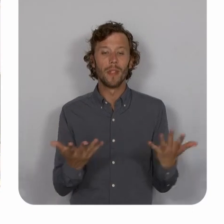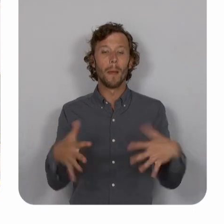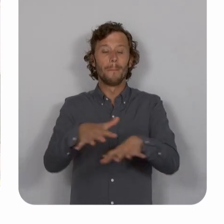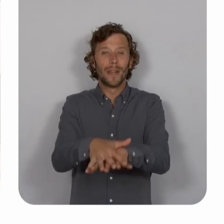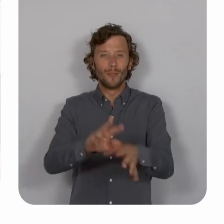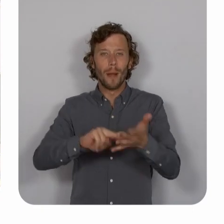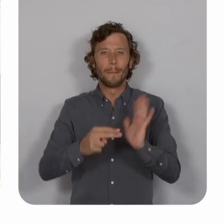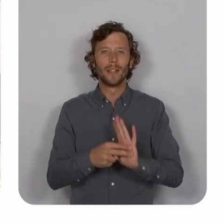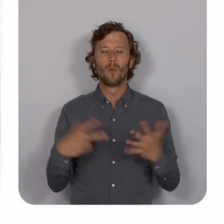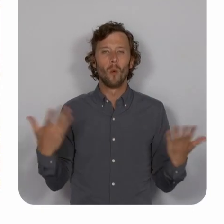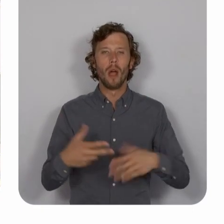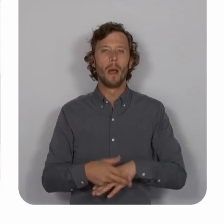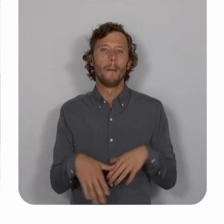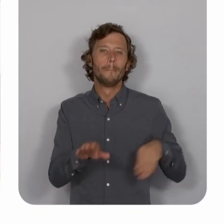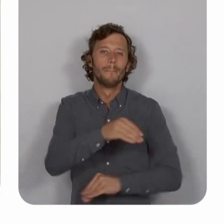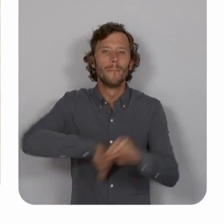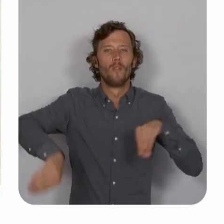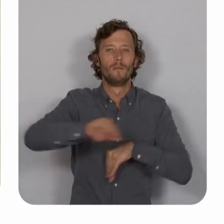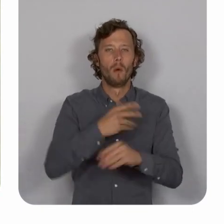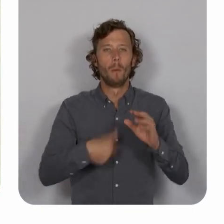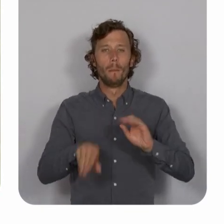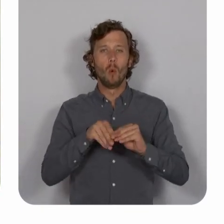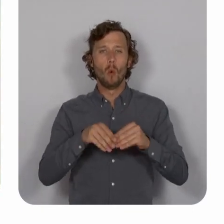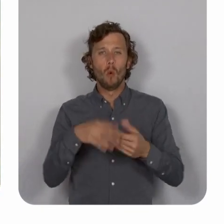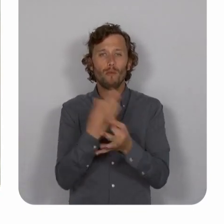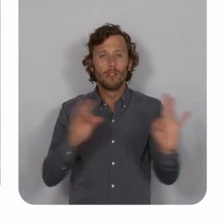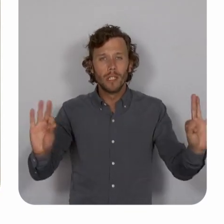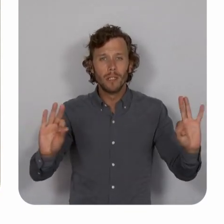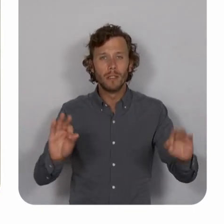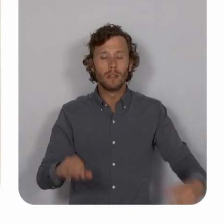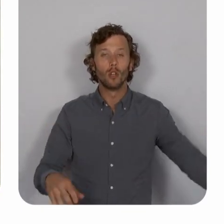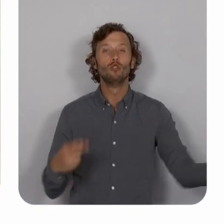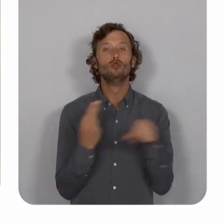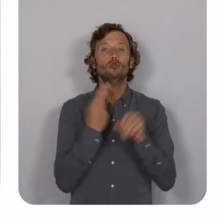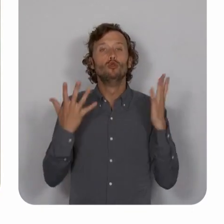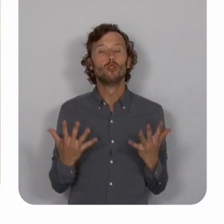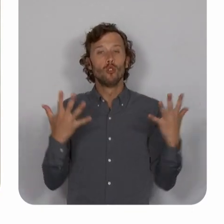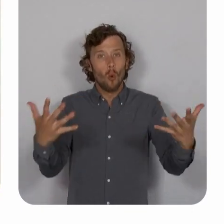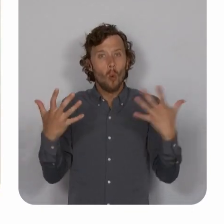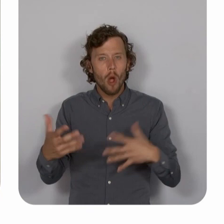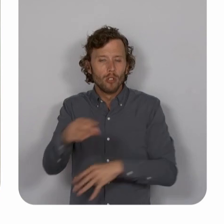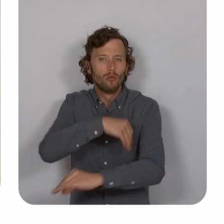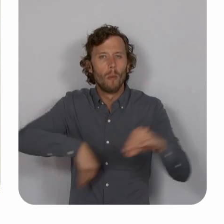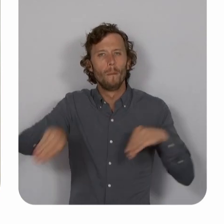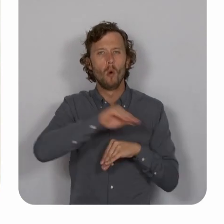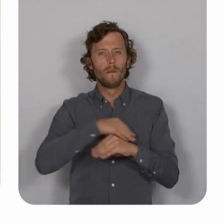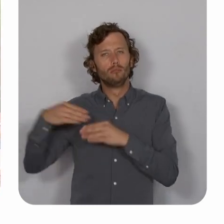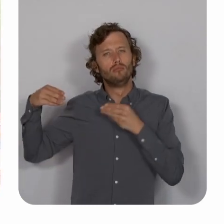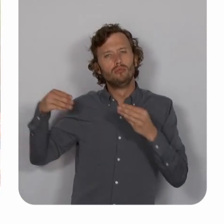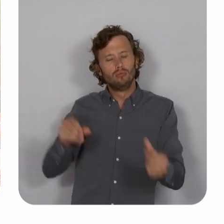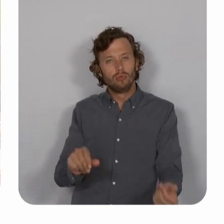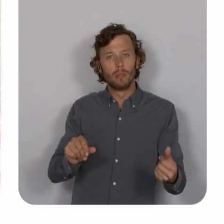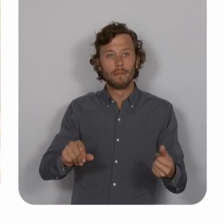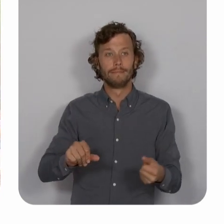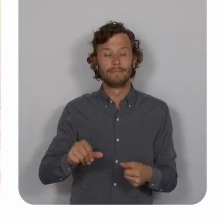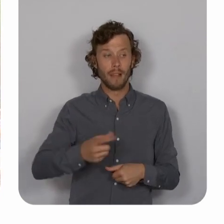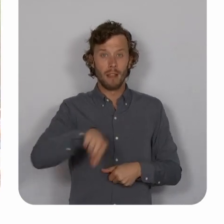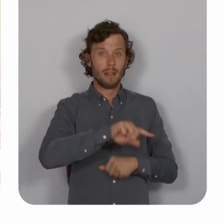Users naturally desire to move seamlessly and expect their experiences to adapt to this space.